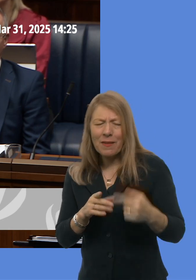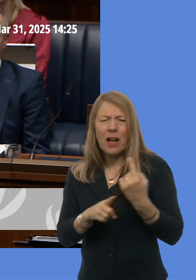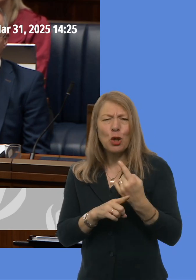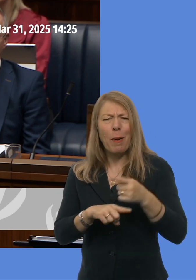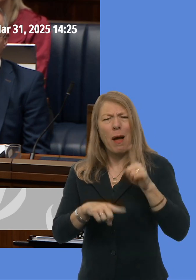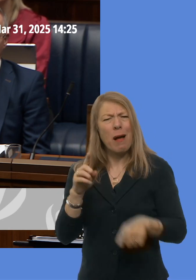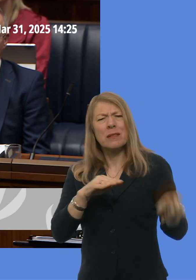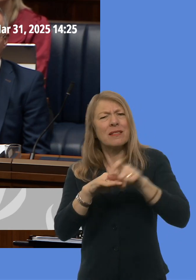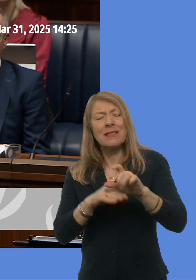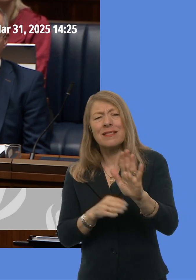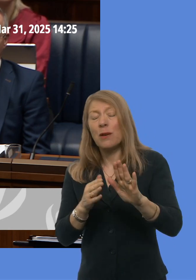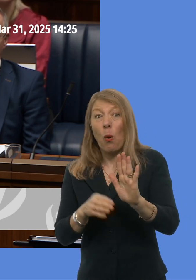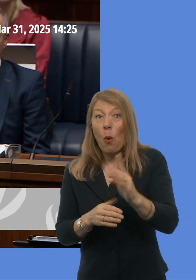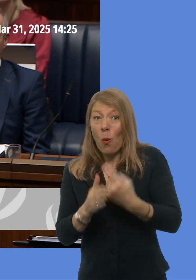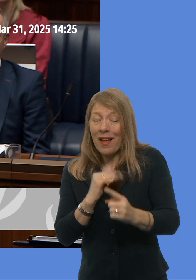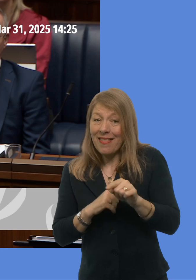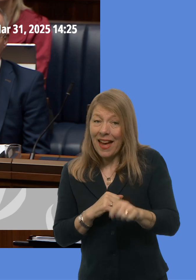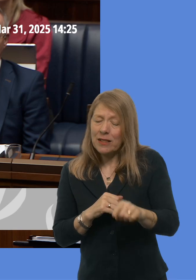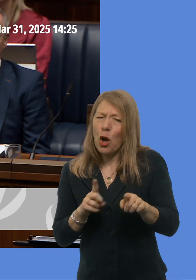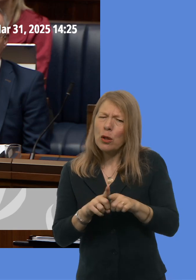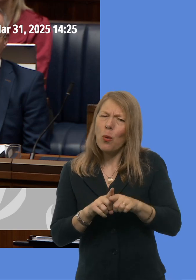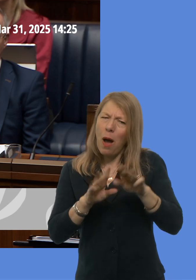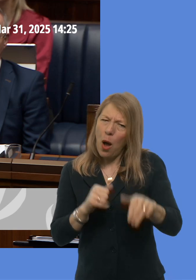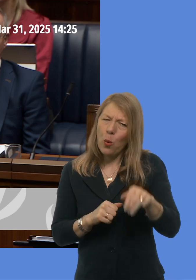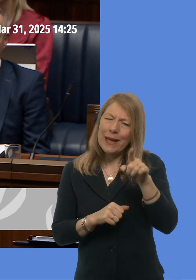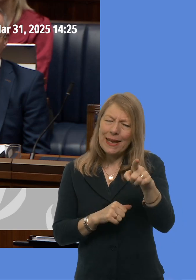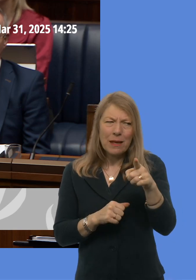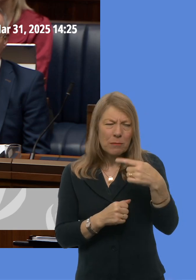his role to champion Northern Ireland to the US and this Administration.